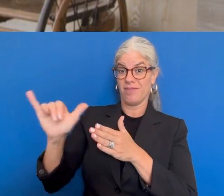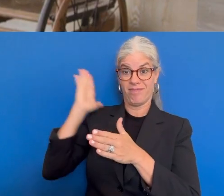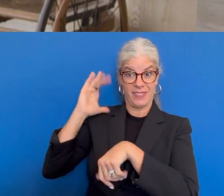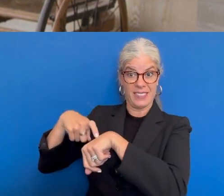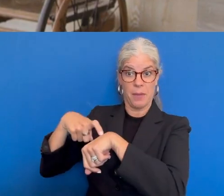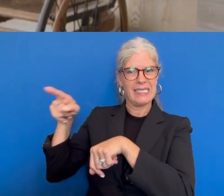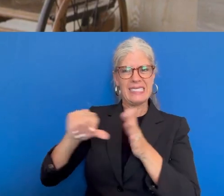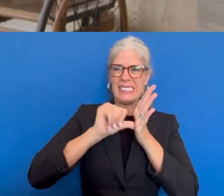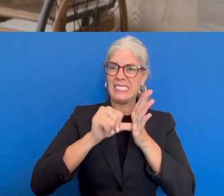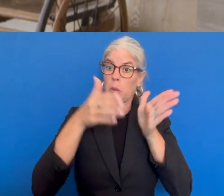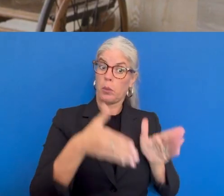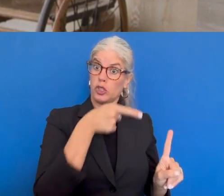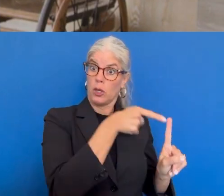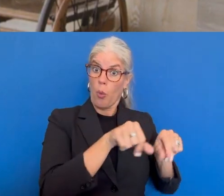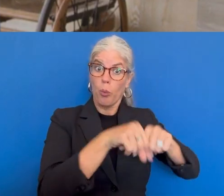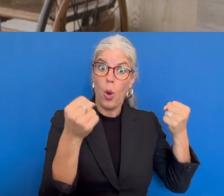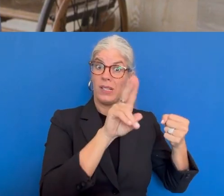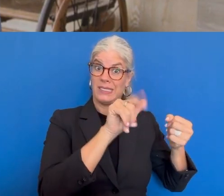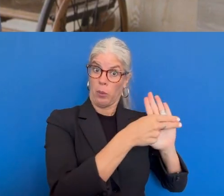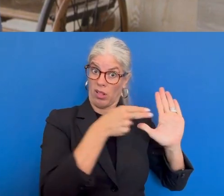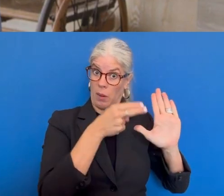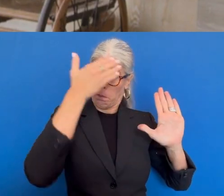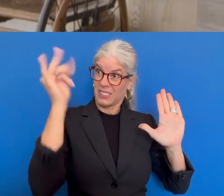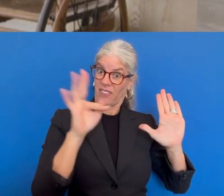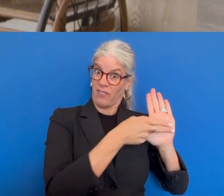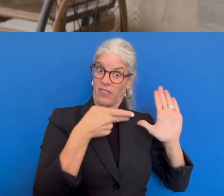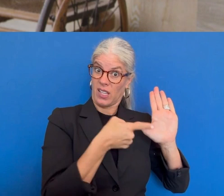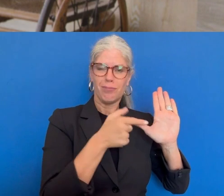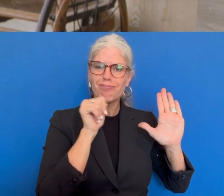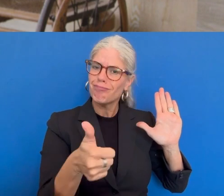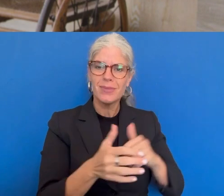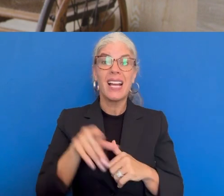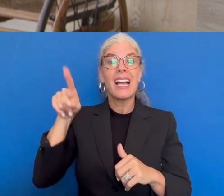emphasized that a person is not broken or disabled because of a diagnosis.